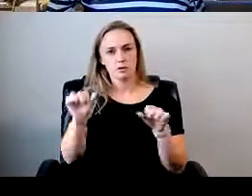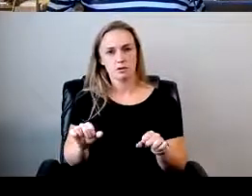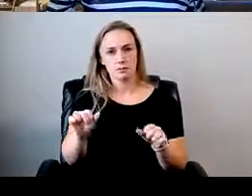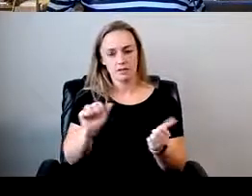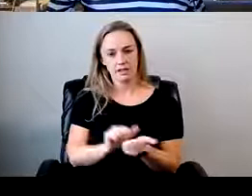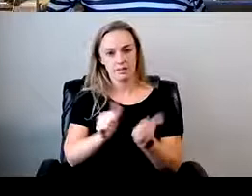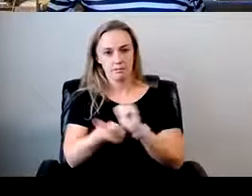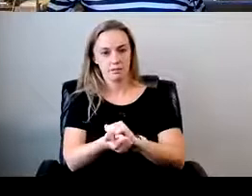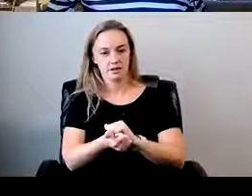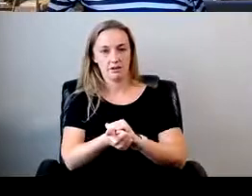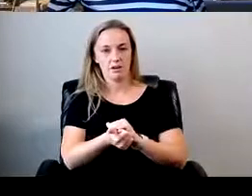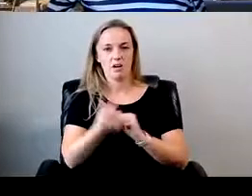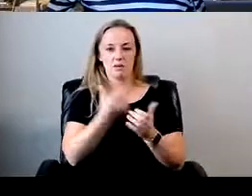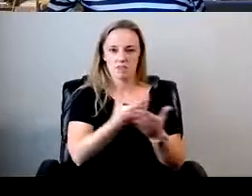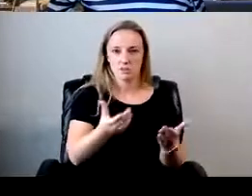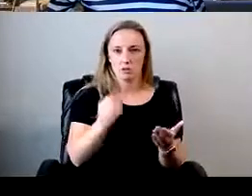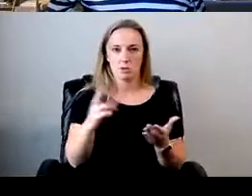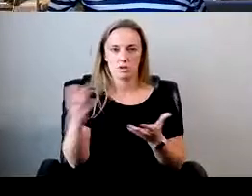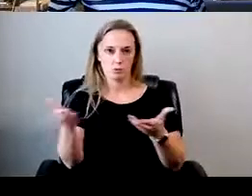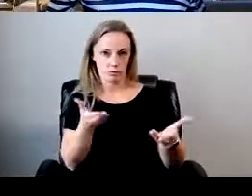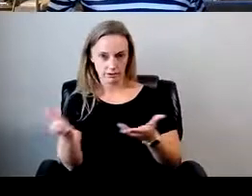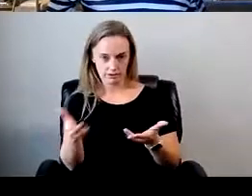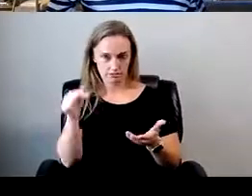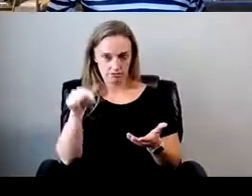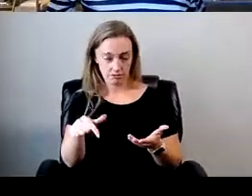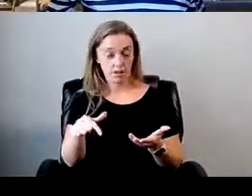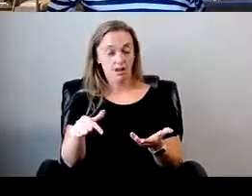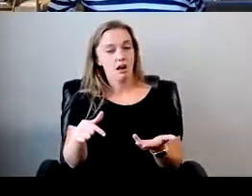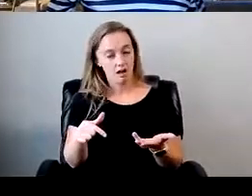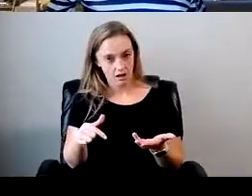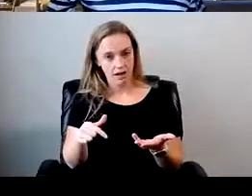of our product or service, and speak to applicability,